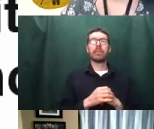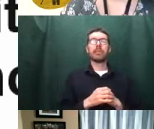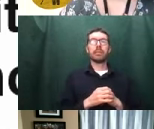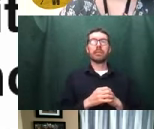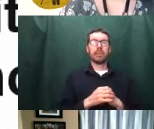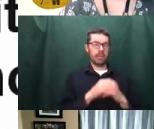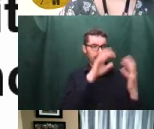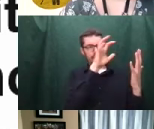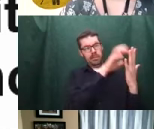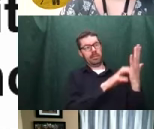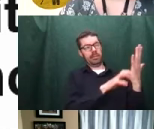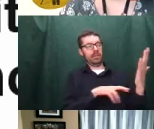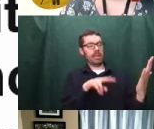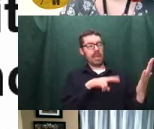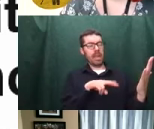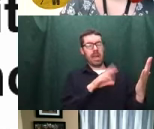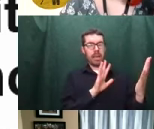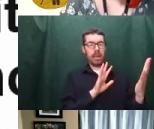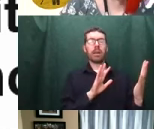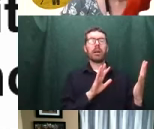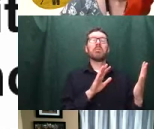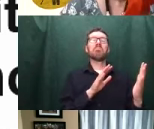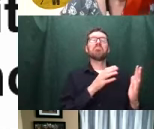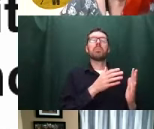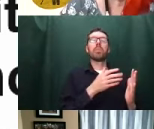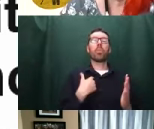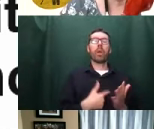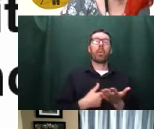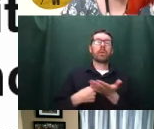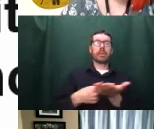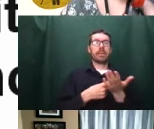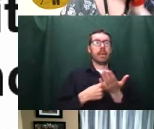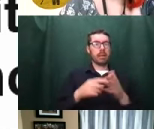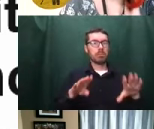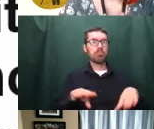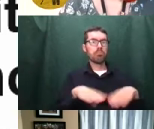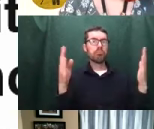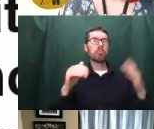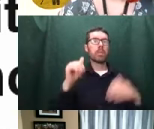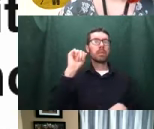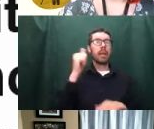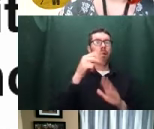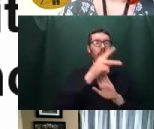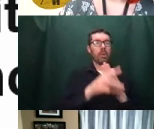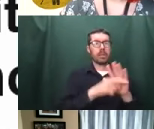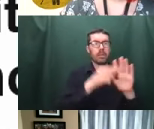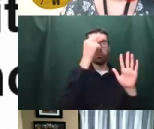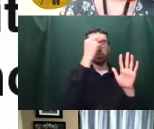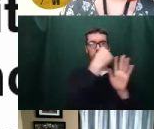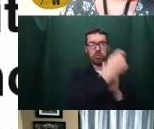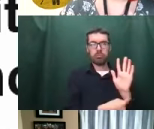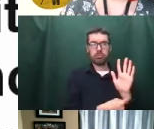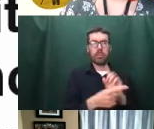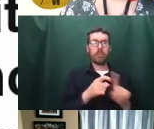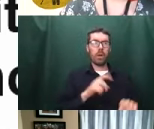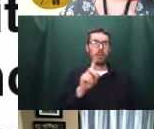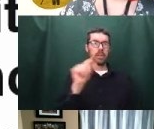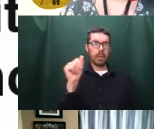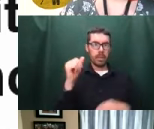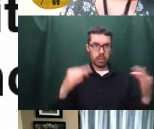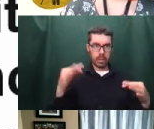to speak through these ten principles of disability justice which come to us from Sins Invalid,